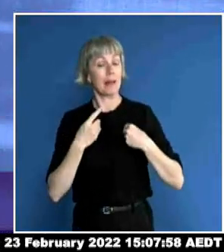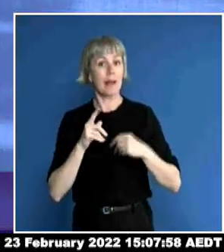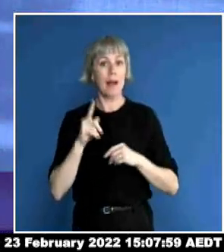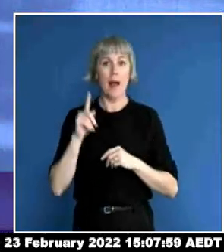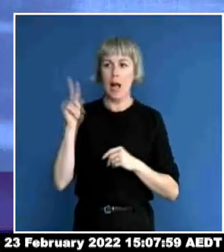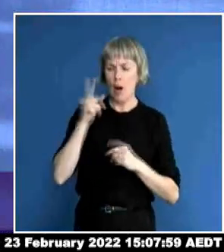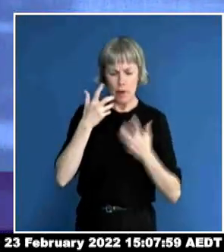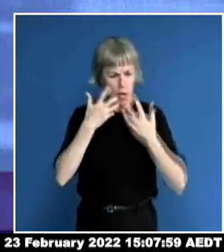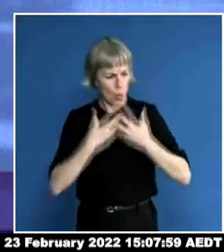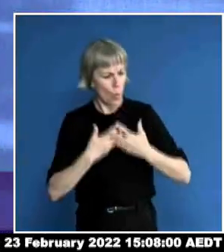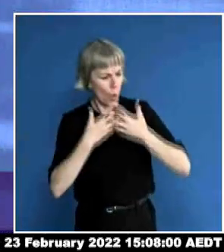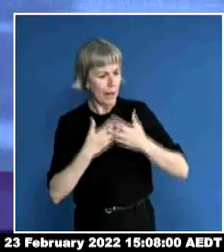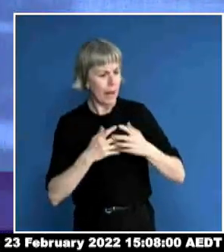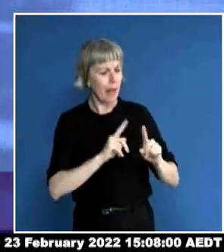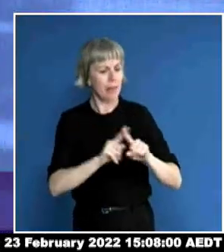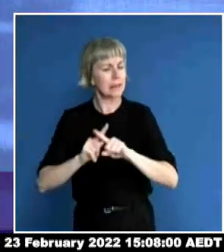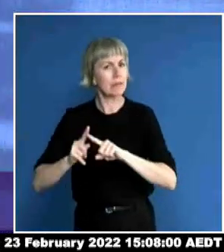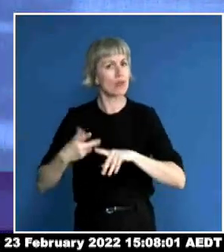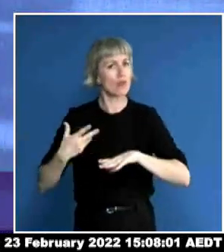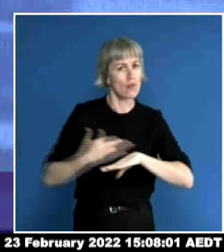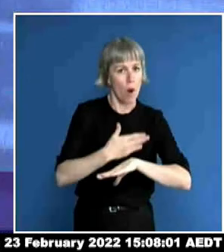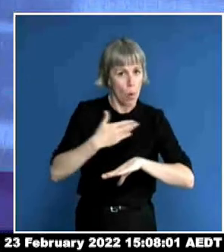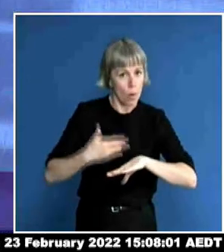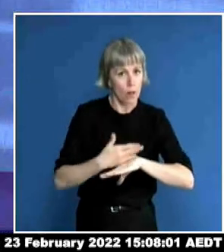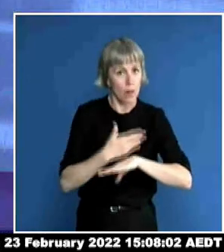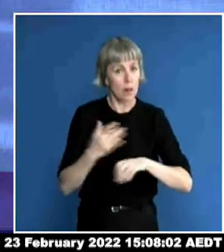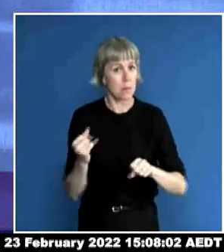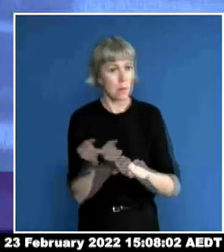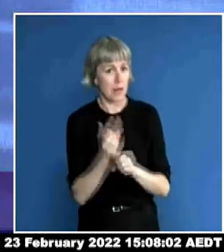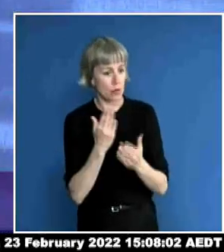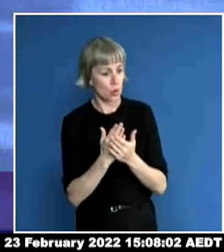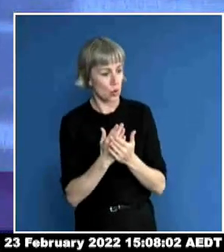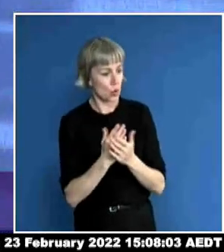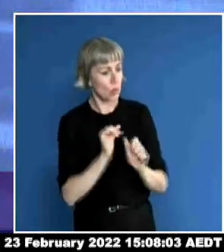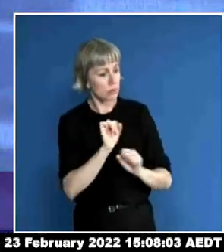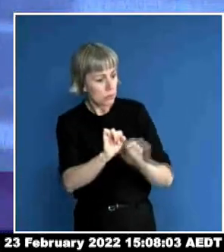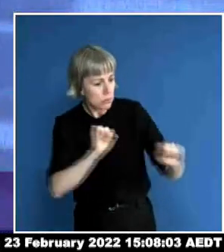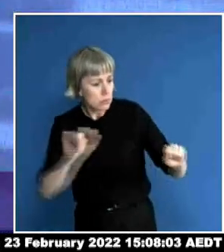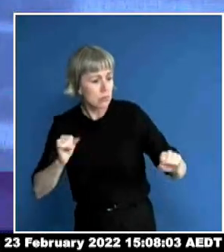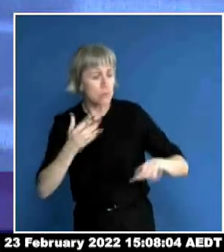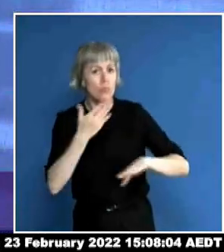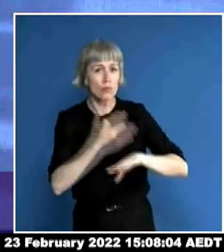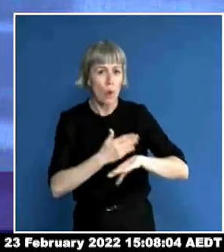parties have clear roles and expectations moving forward so we can make this program